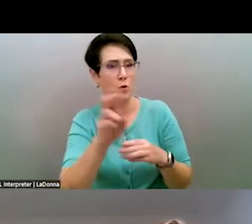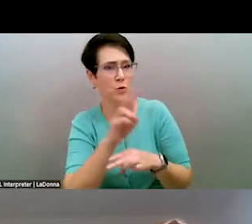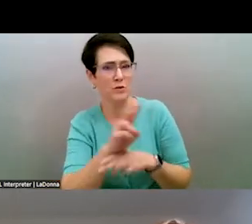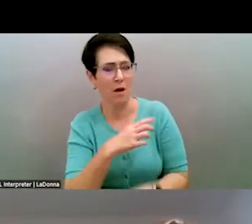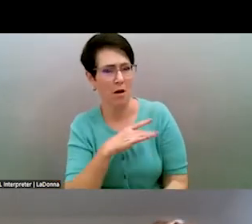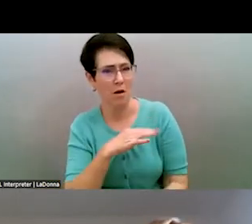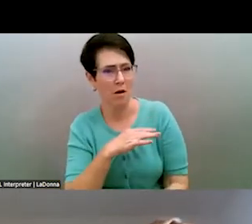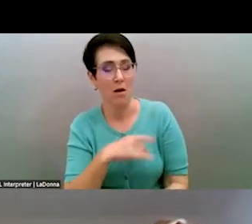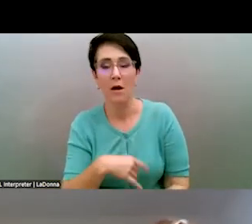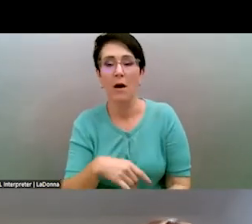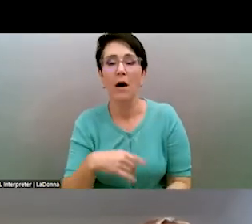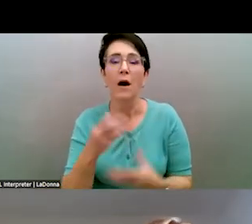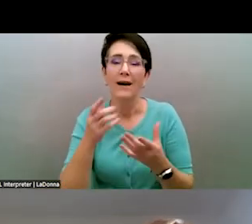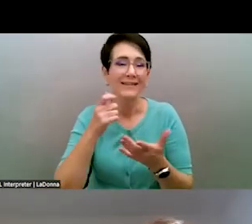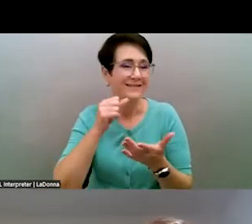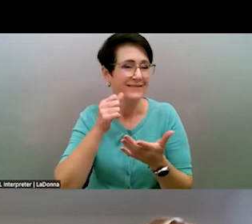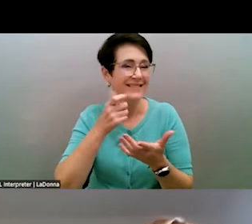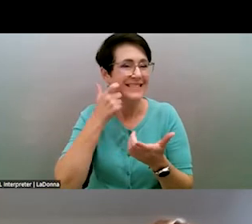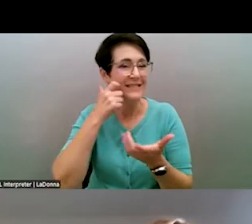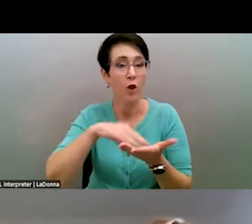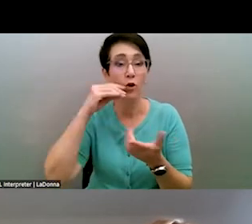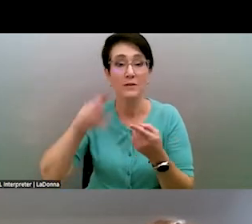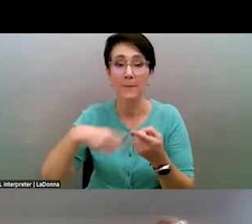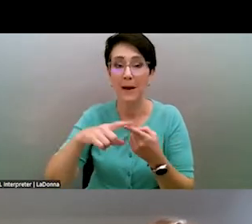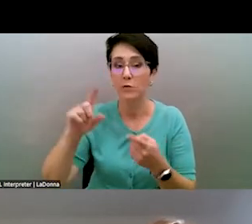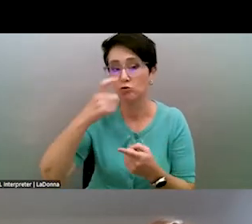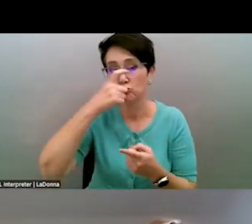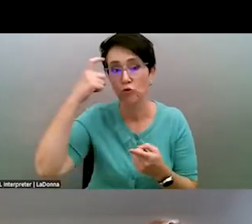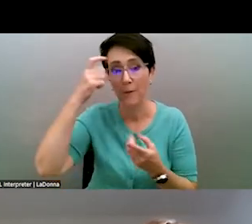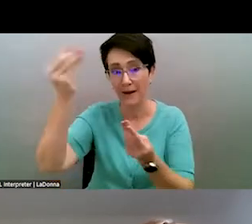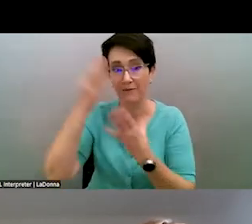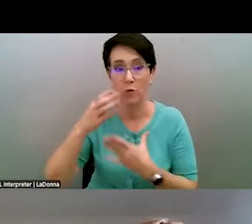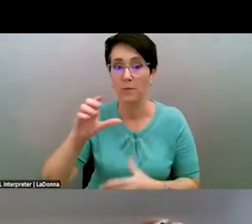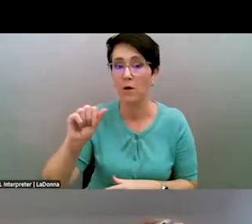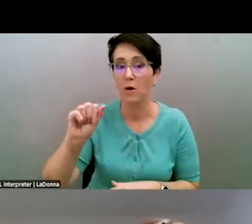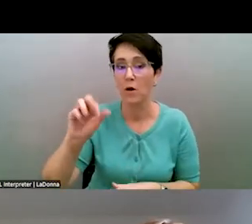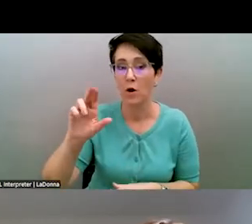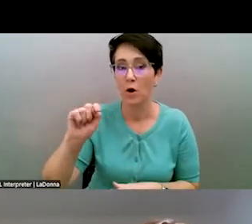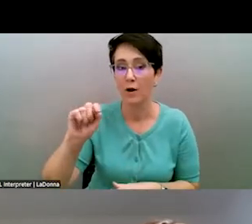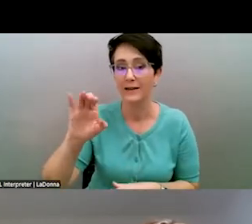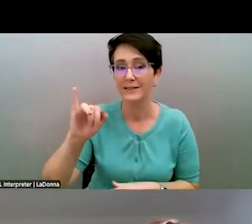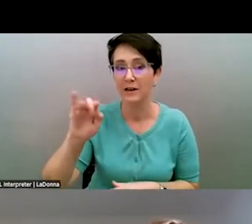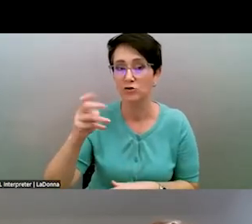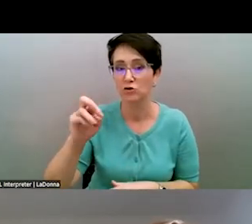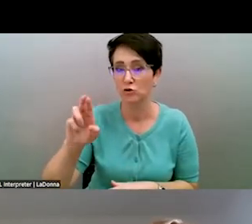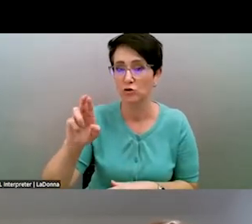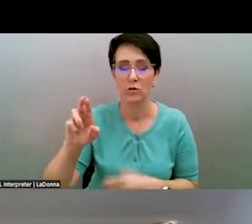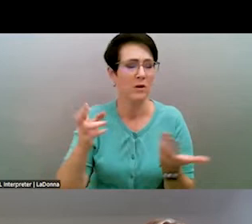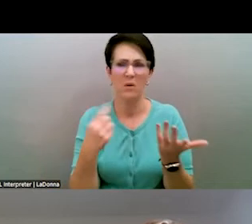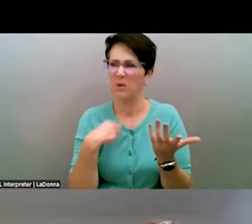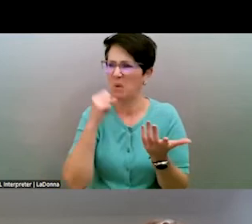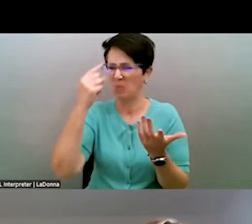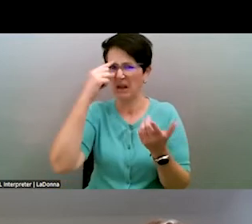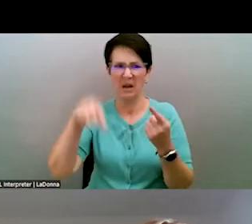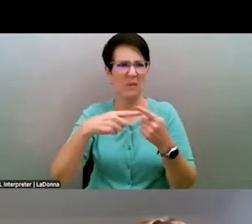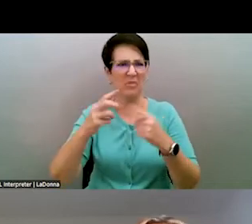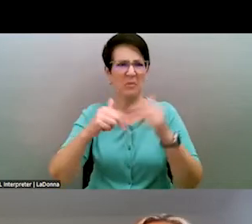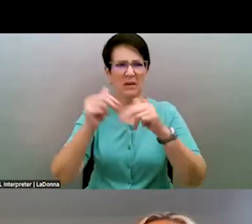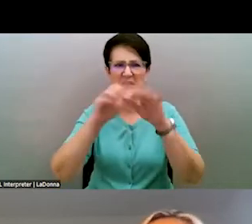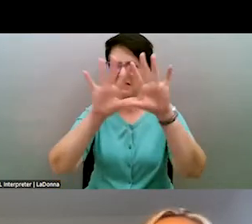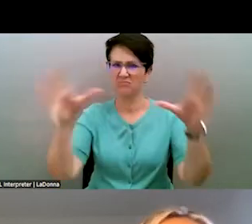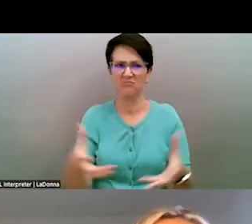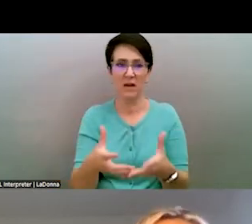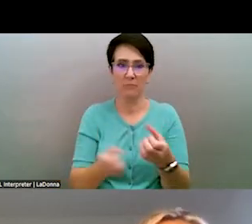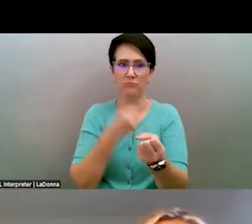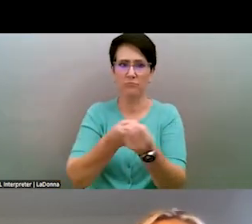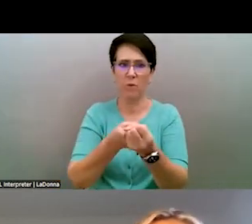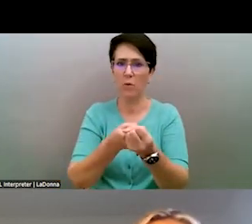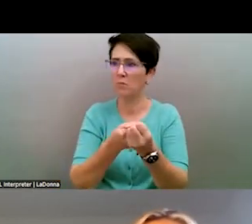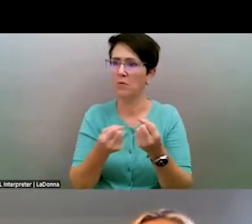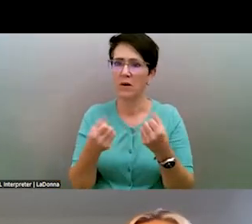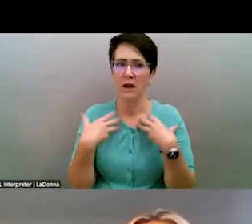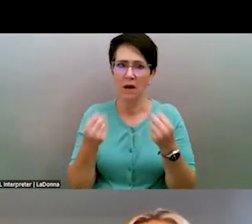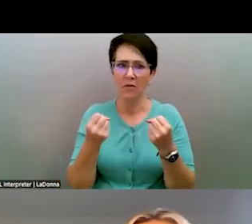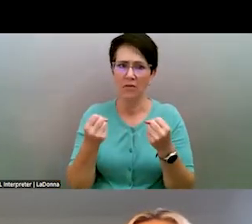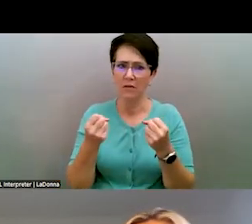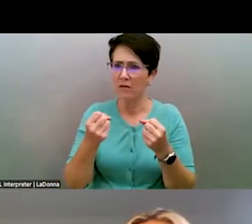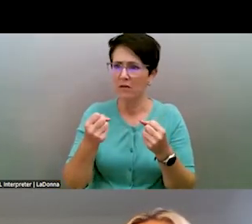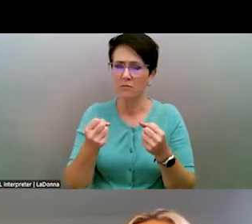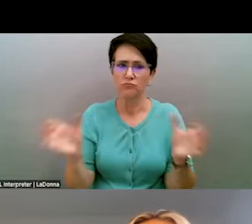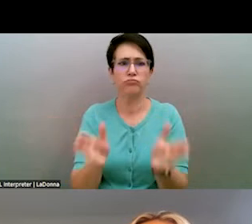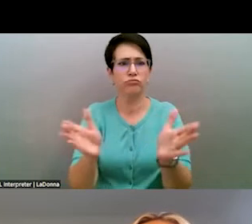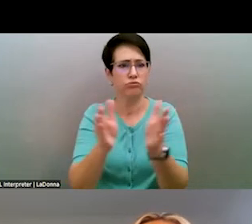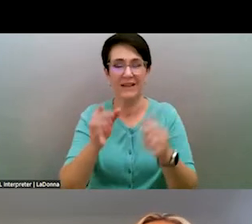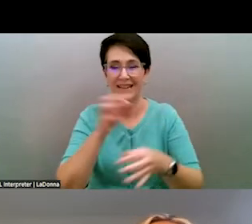AGO. BUT IT LOOKS LIKE YOU HAVE DONE A REALLY GOOD JOB THERE. ONE OF THE THINGS I THOUGHT ABOUT,